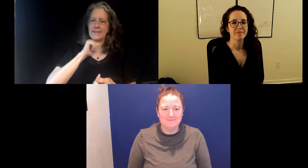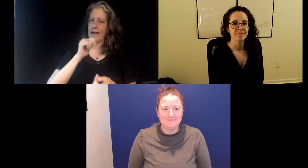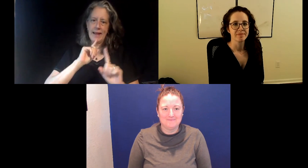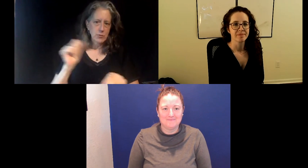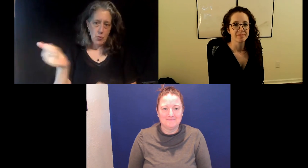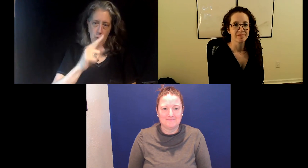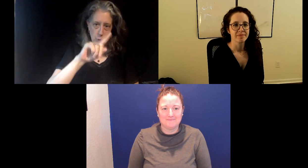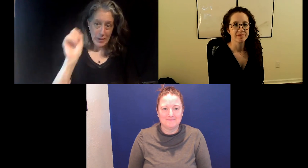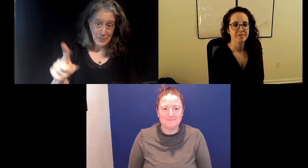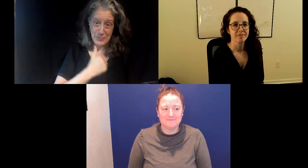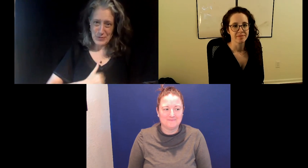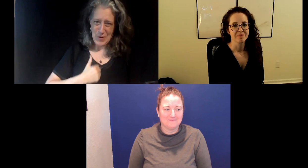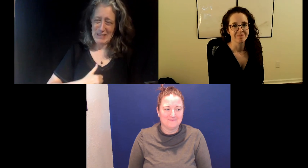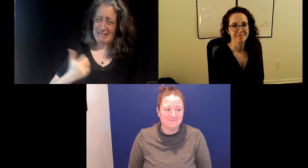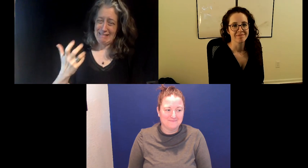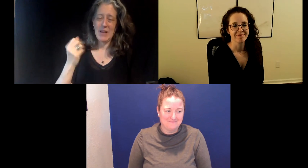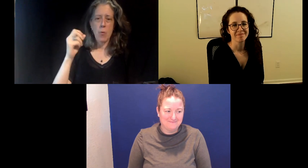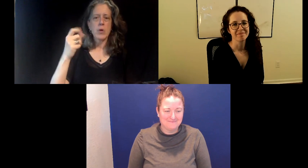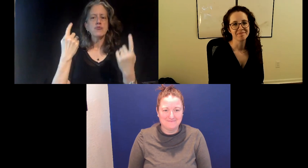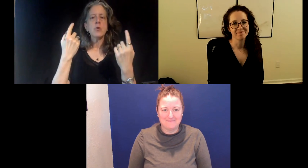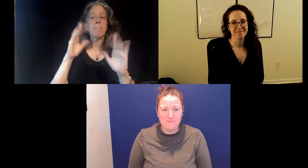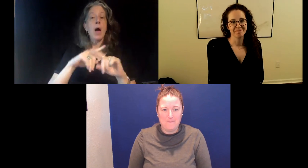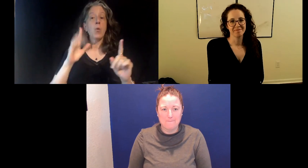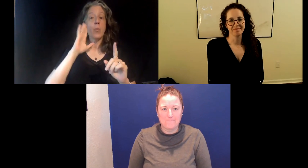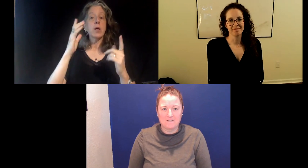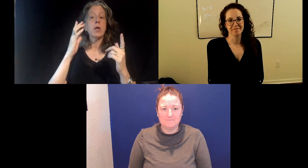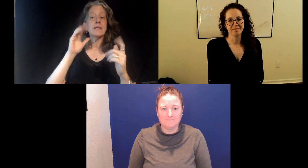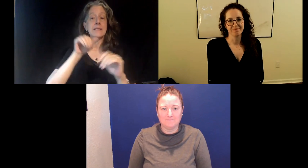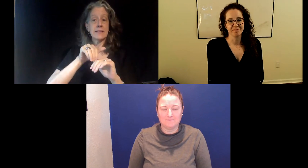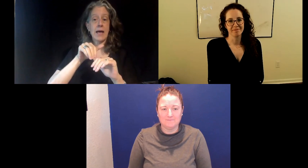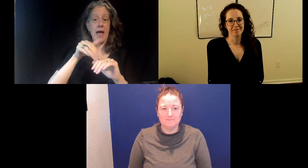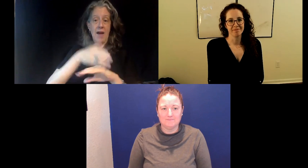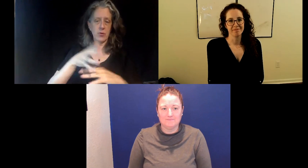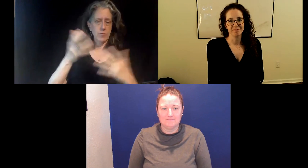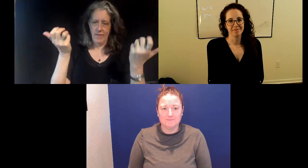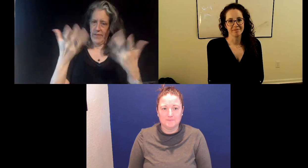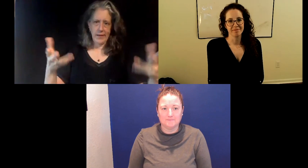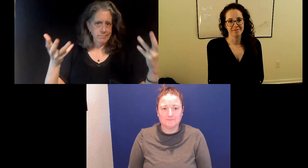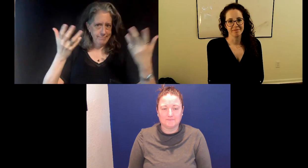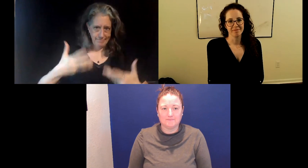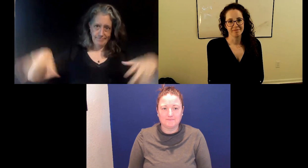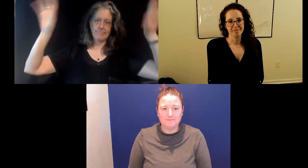want to say thank you again i'm sorry we could not answer all of your questions but um after